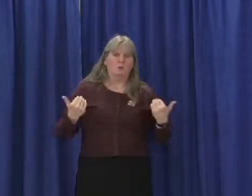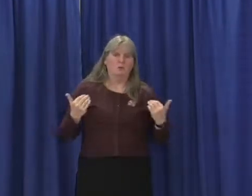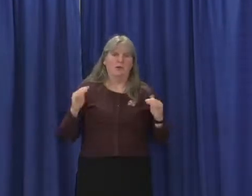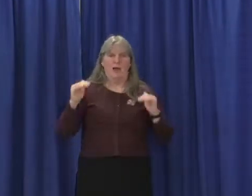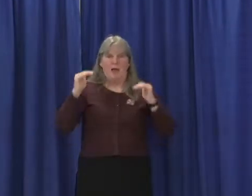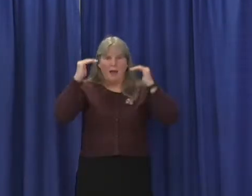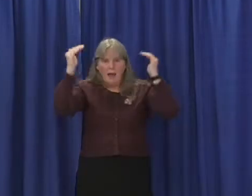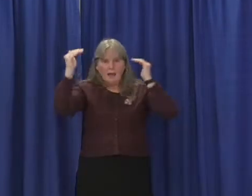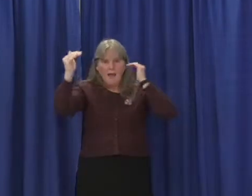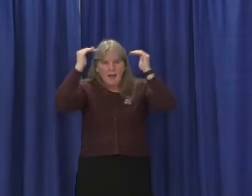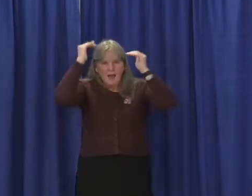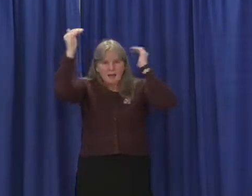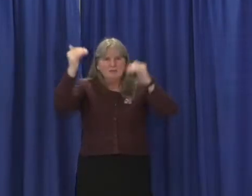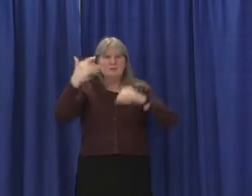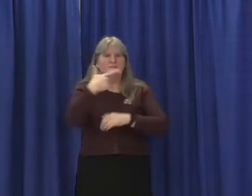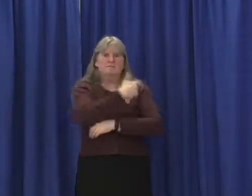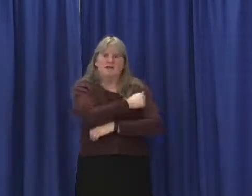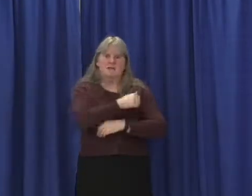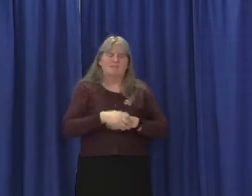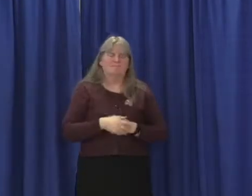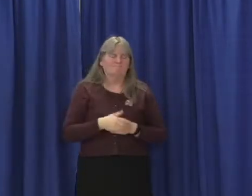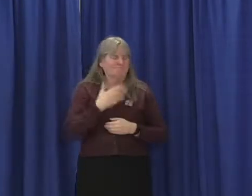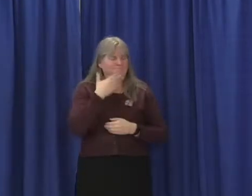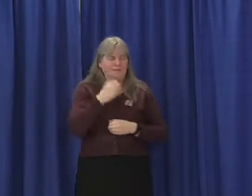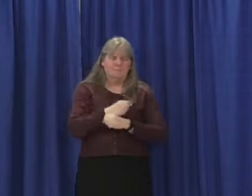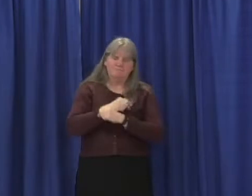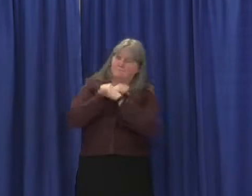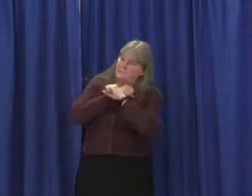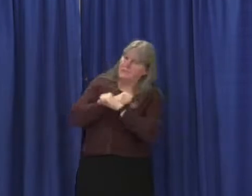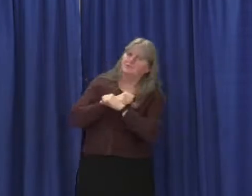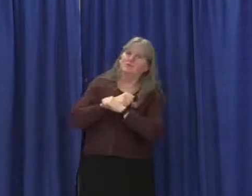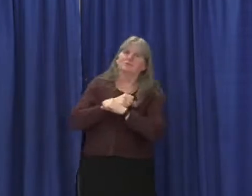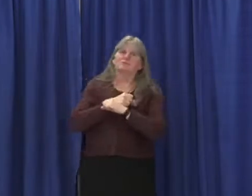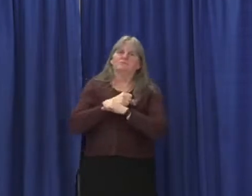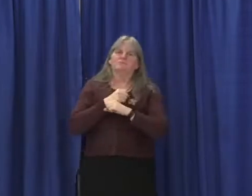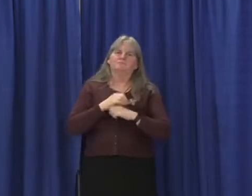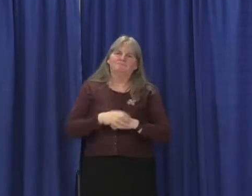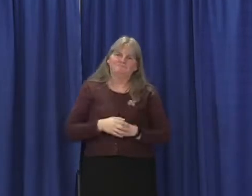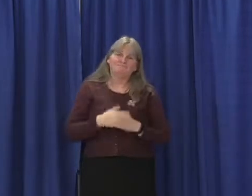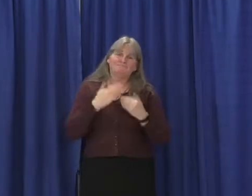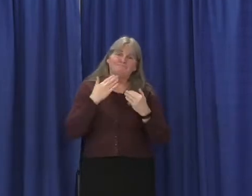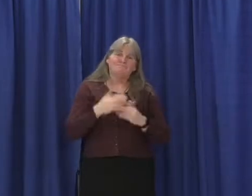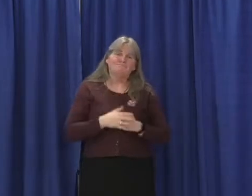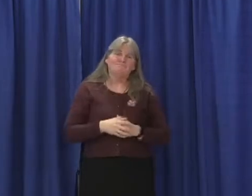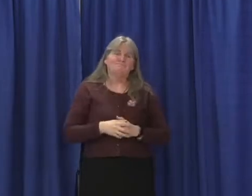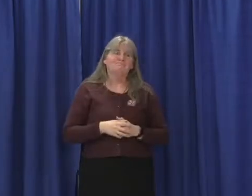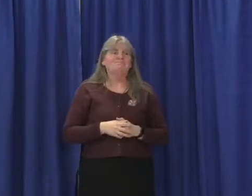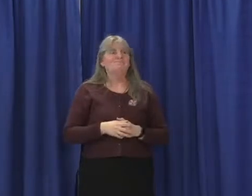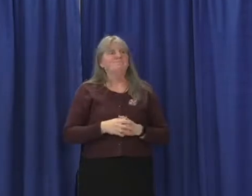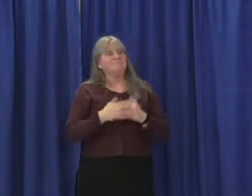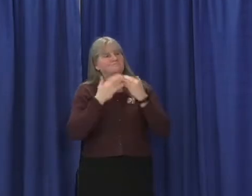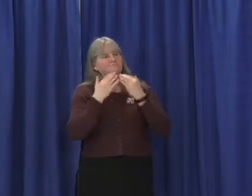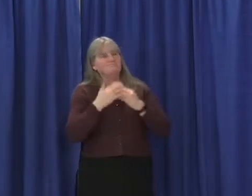their COVID vaccines. That is the best way to keep our communities safe. Thank you.